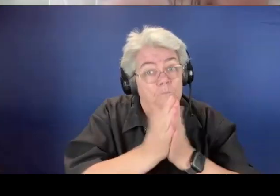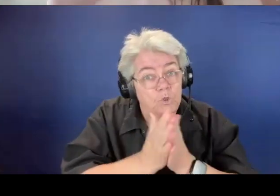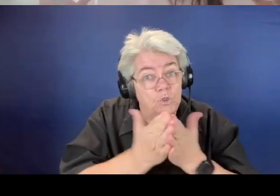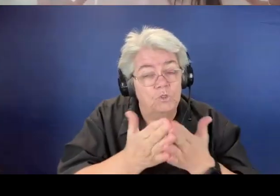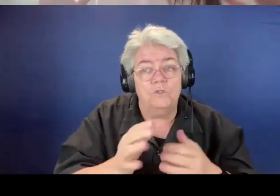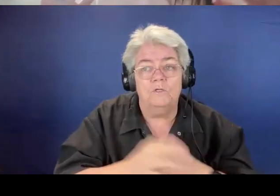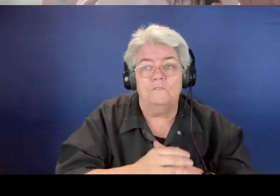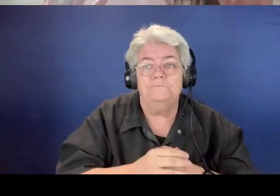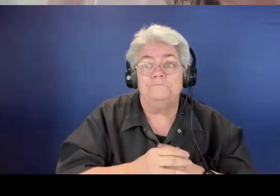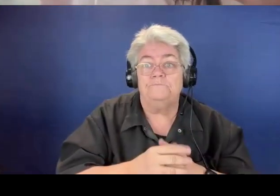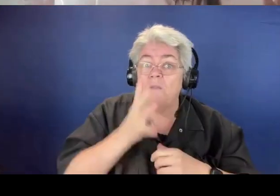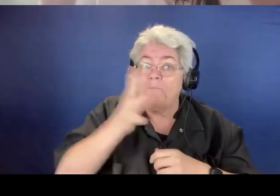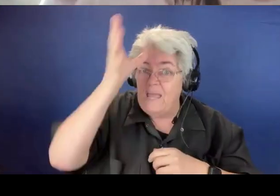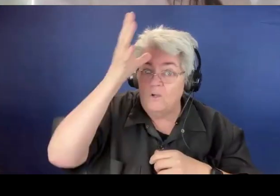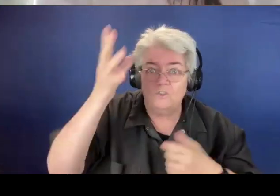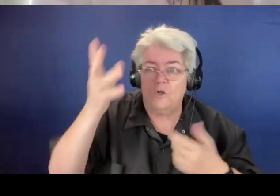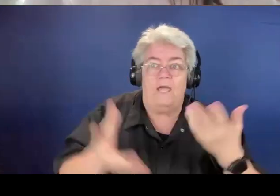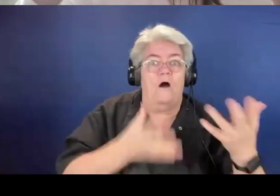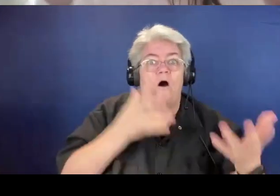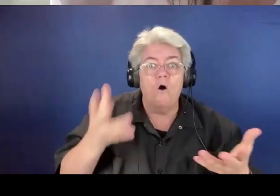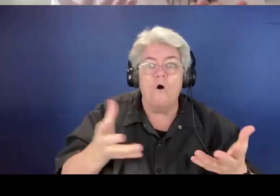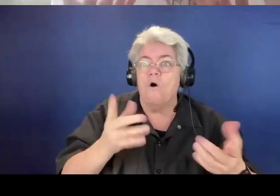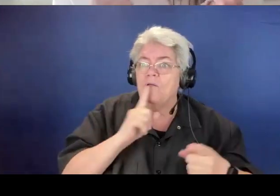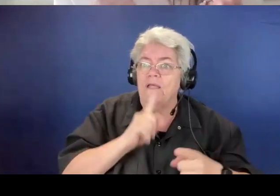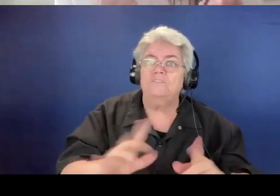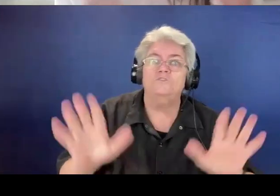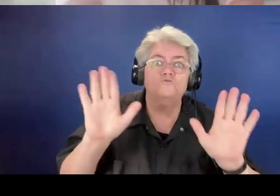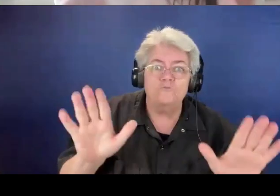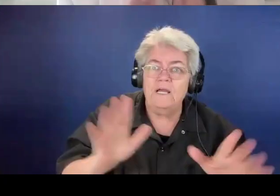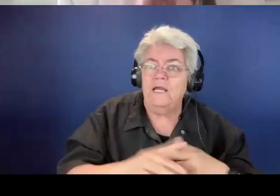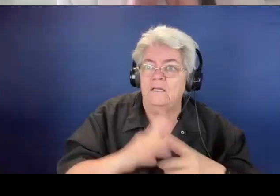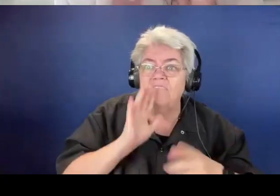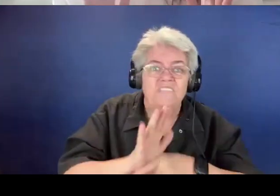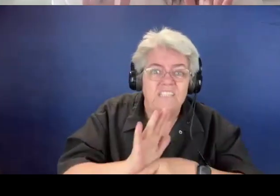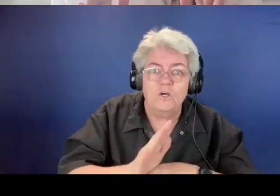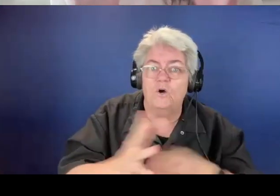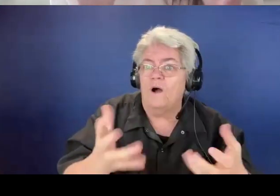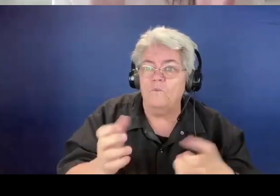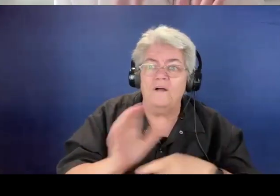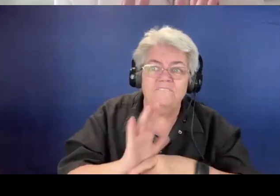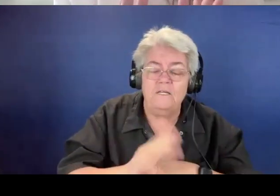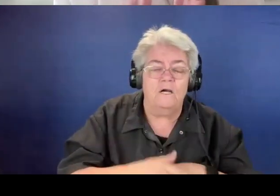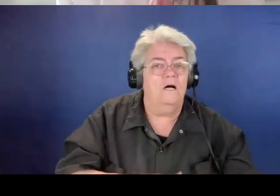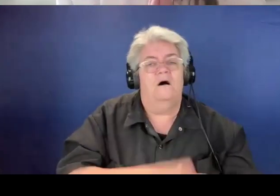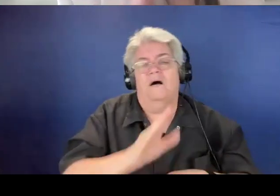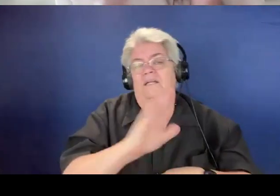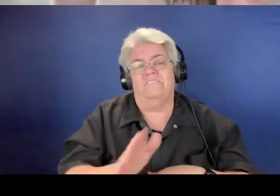And parents are often like, "Oh my gosh, actually that's great. I would love a video." Or, "I never watch videos. Can you give me a print out?